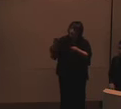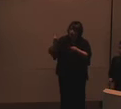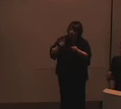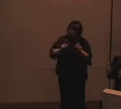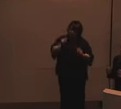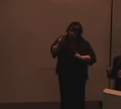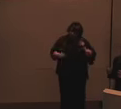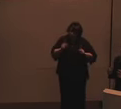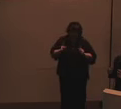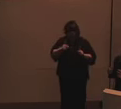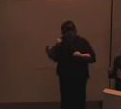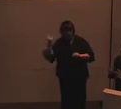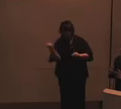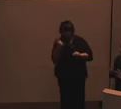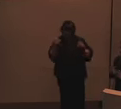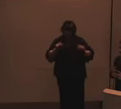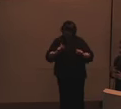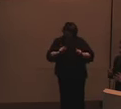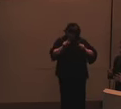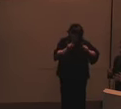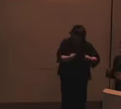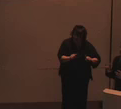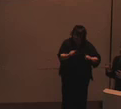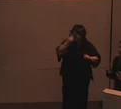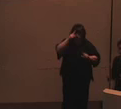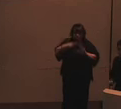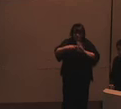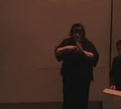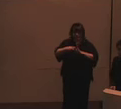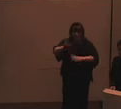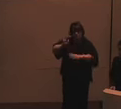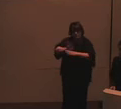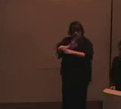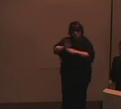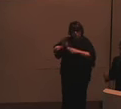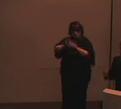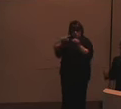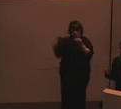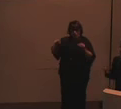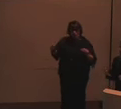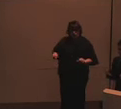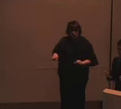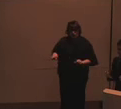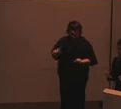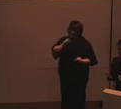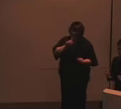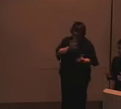So, for example, the functional architecture is the nest for the people.